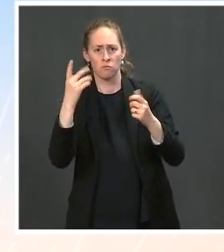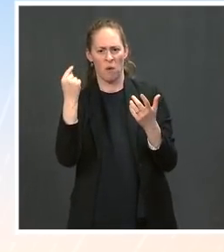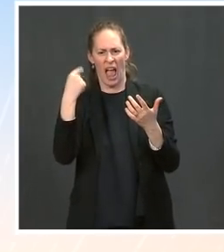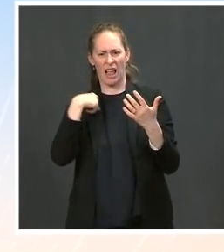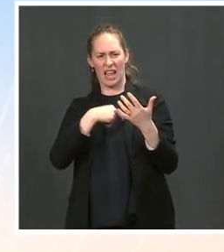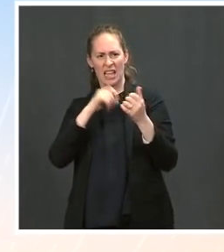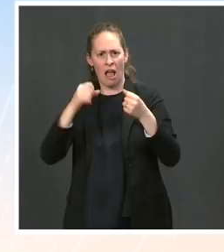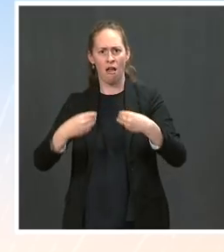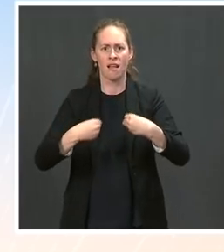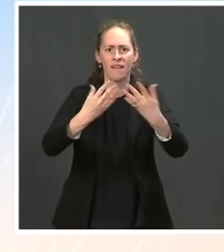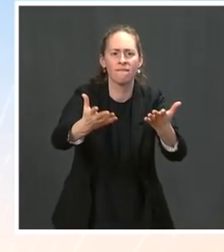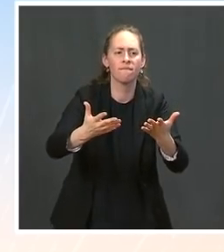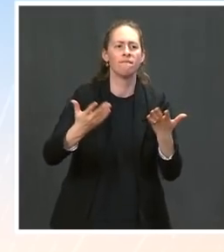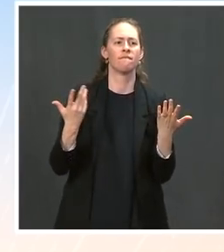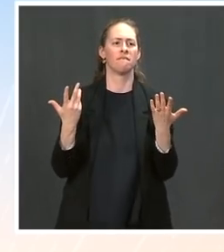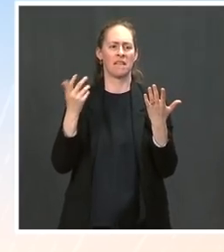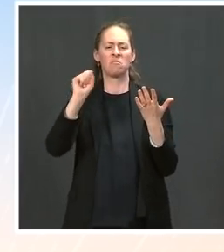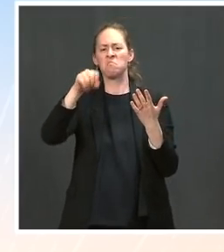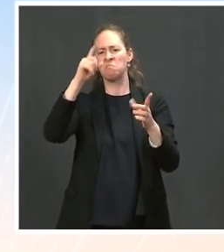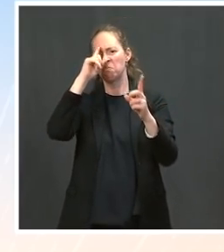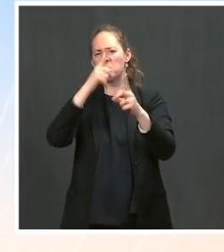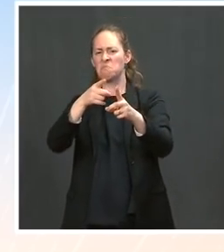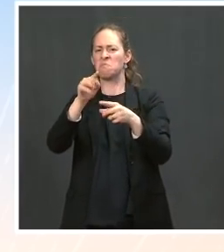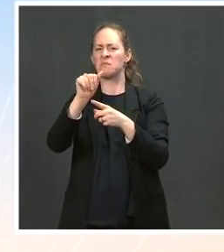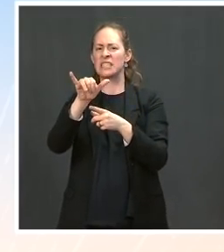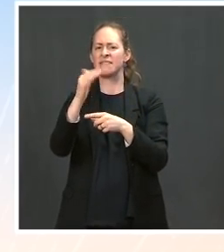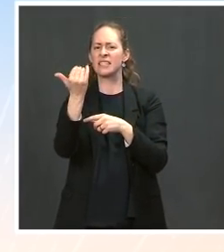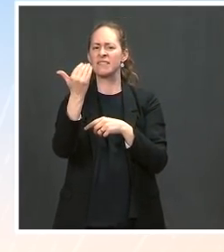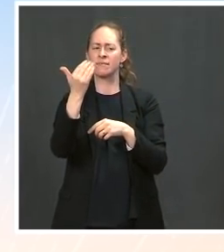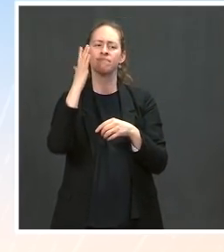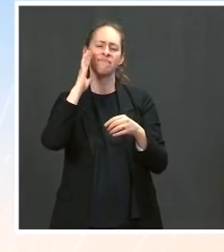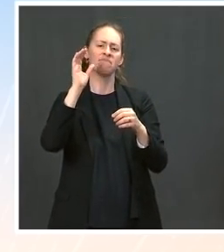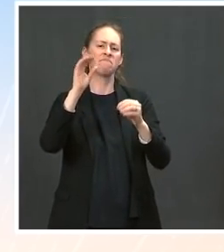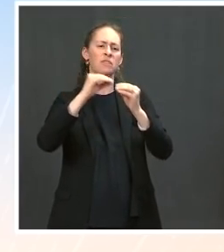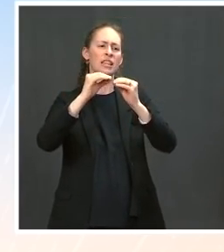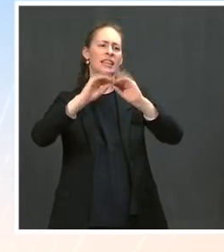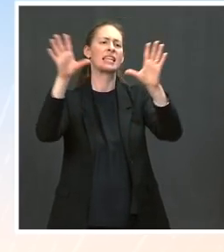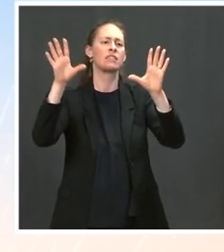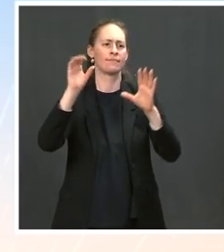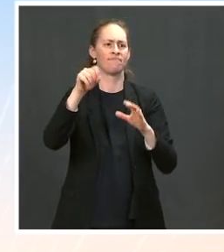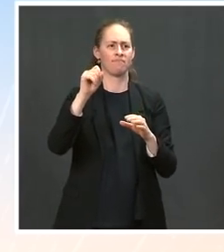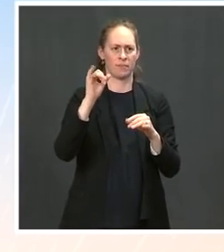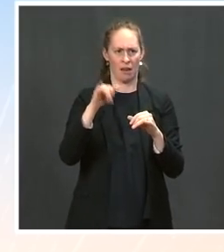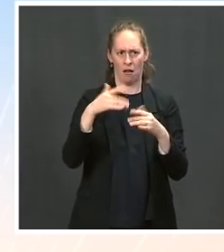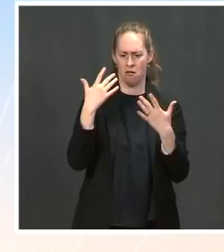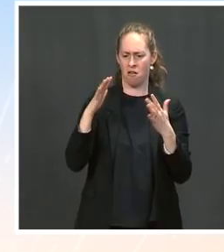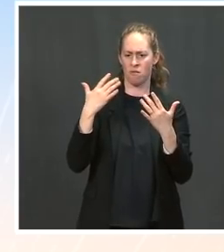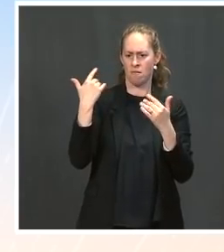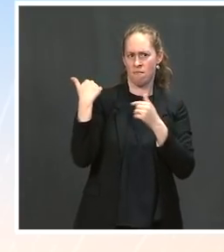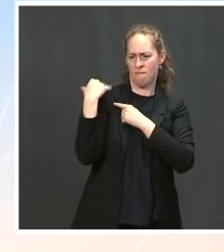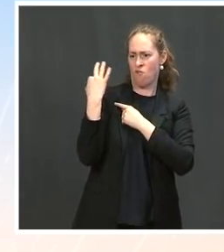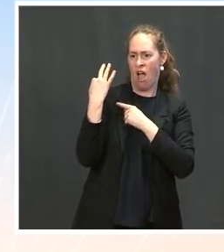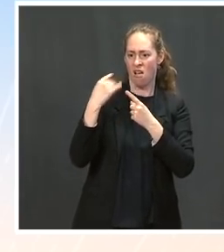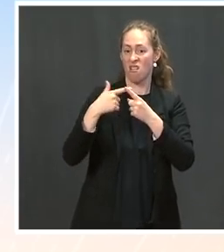but I expect it will be before May 15th. It's approximately a month from last Friday. The Press: May I just pick a prerogative with my always unglazed-over eyes